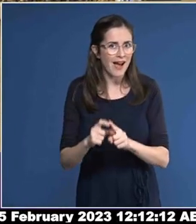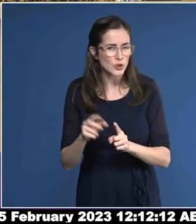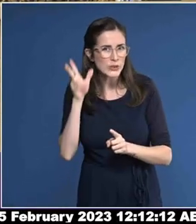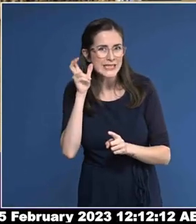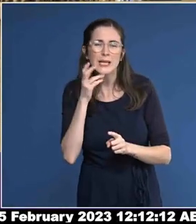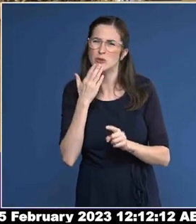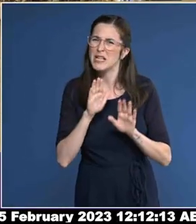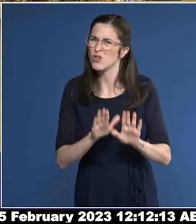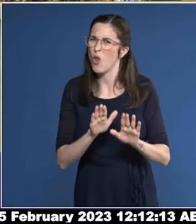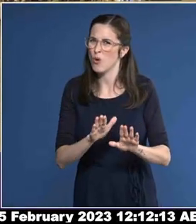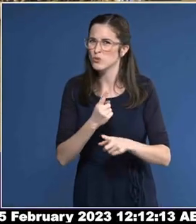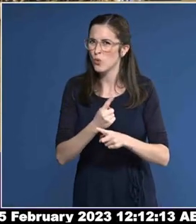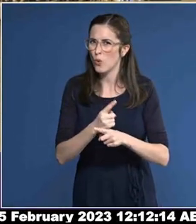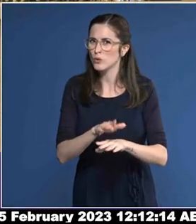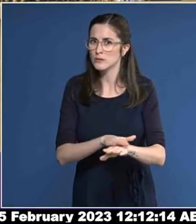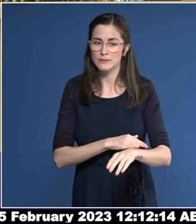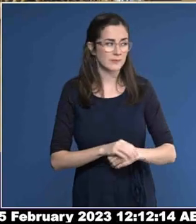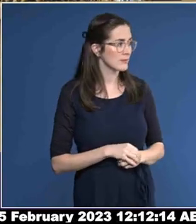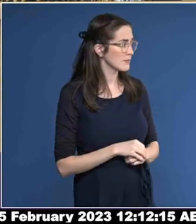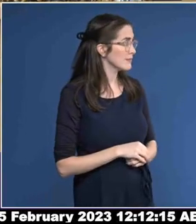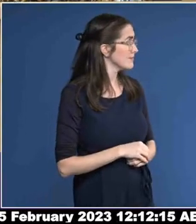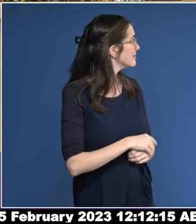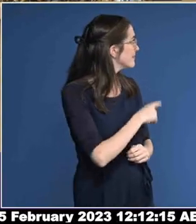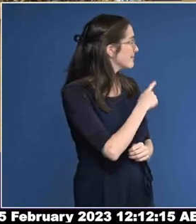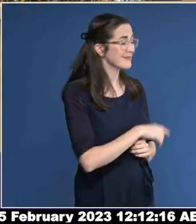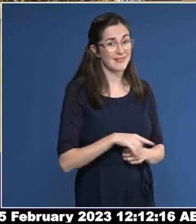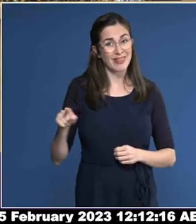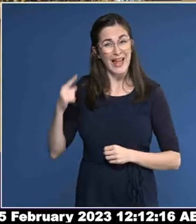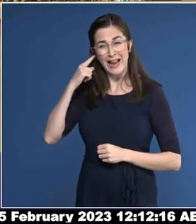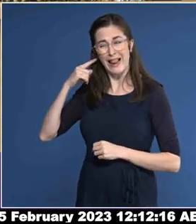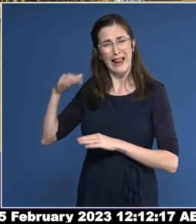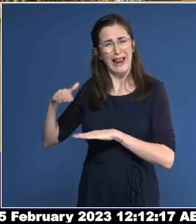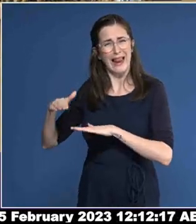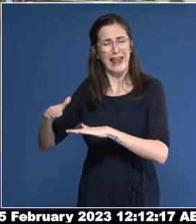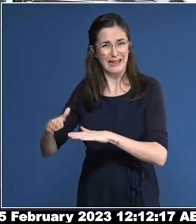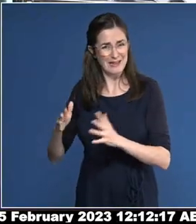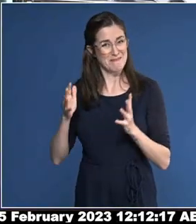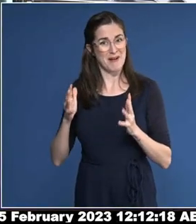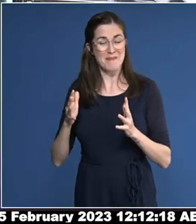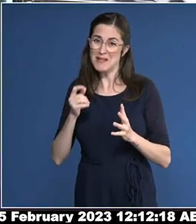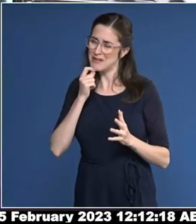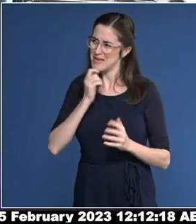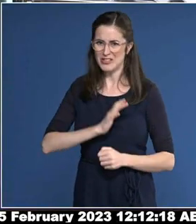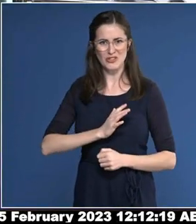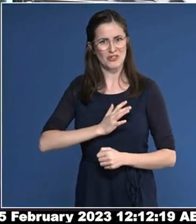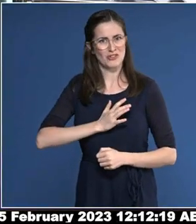That's fine. No problem. CHAIR: Jackhammering is a novel interruption to our proceedings but adds to a very rich and varied list.